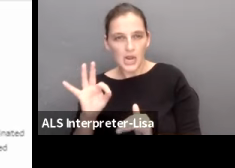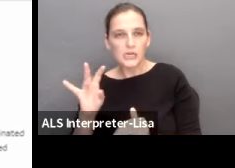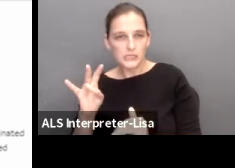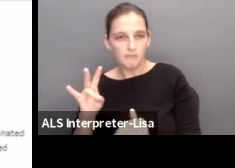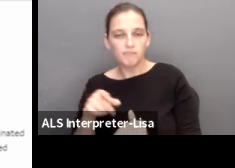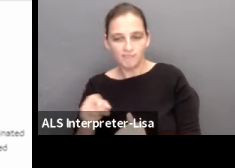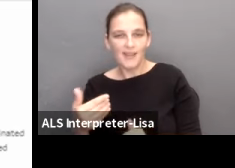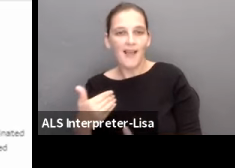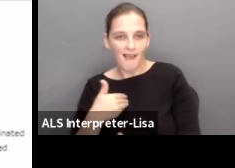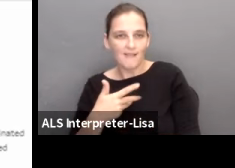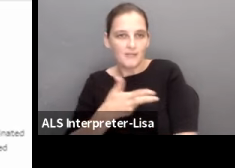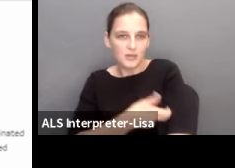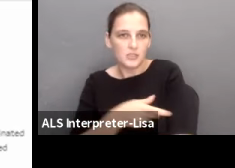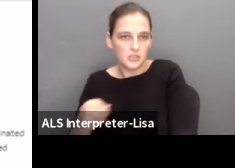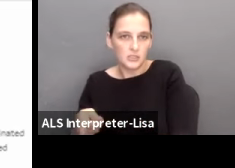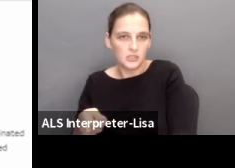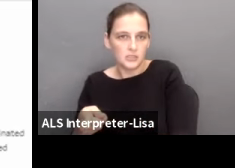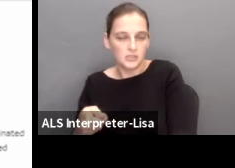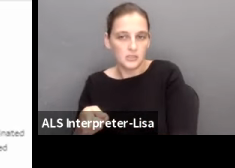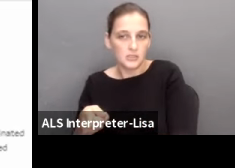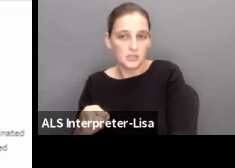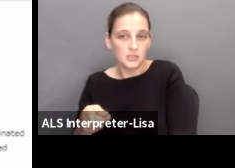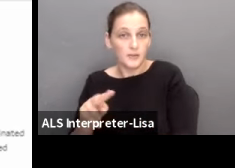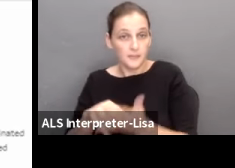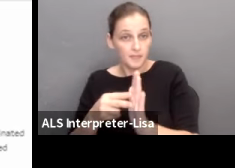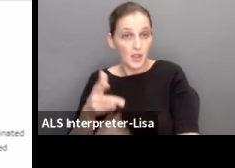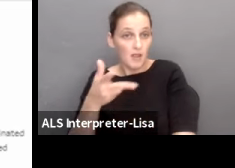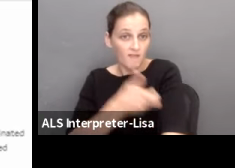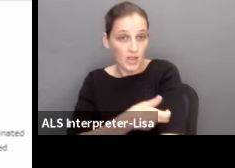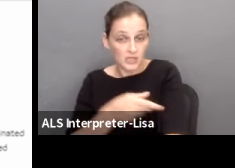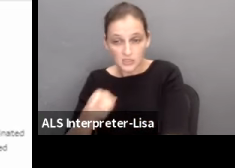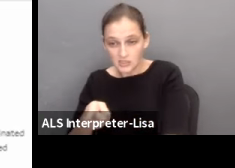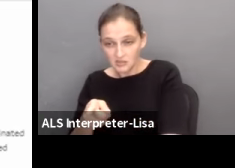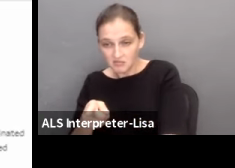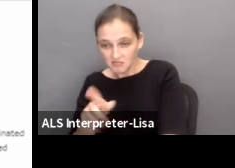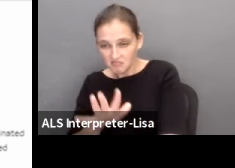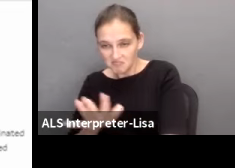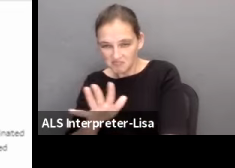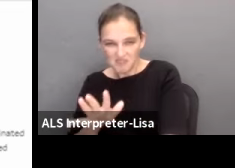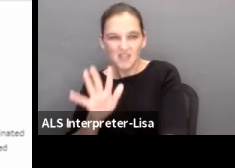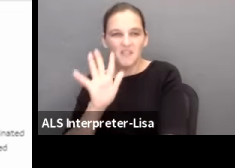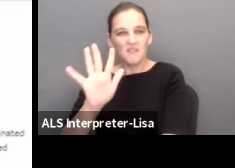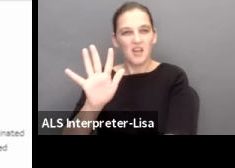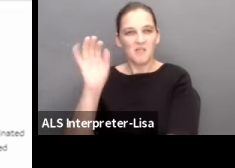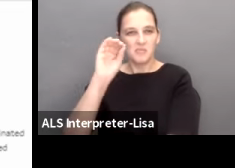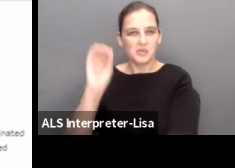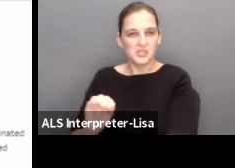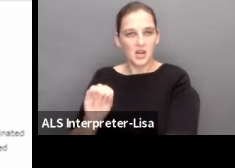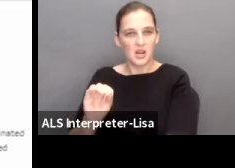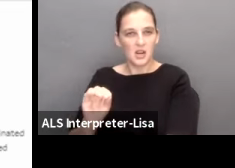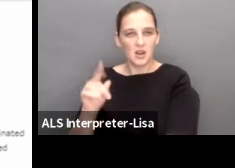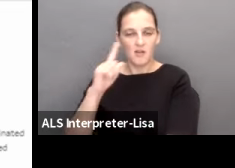So that means that people who have been vaccinated only make up 5% of all people who have been